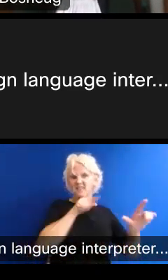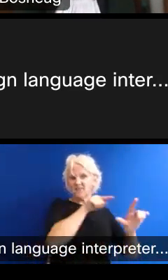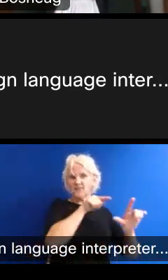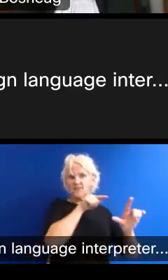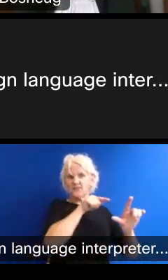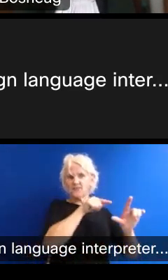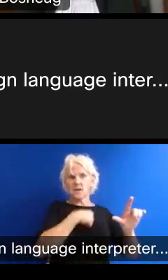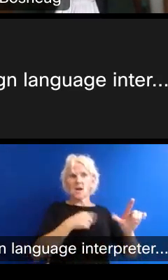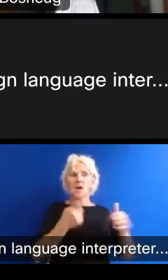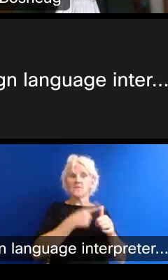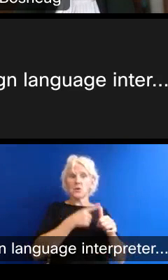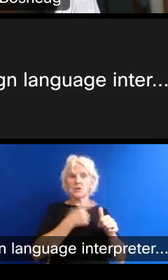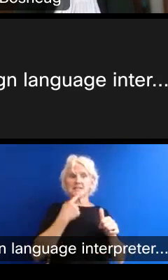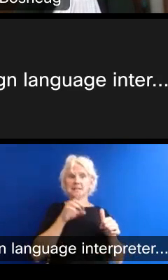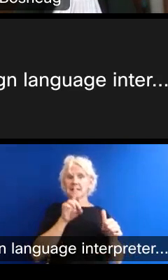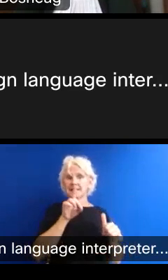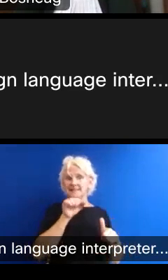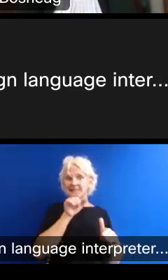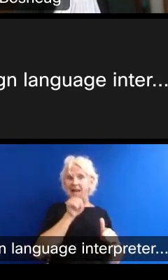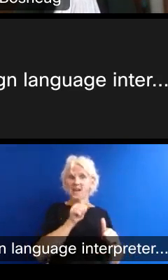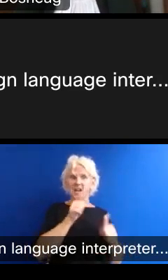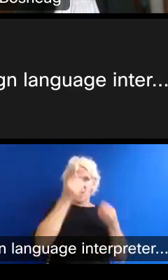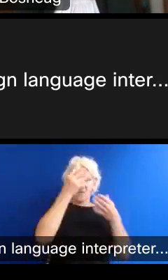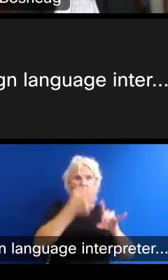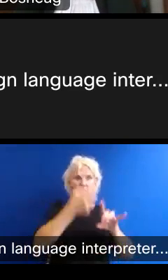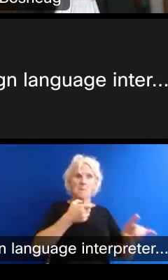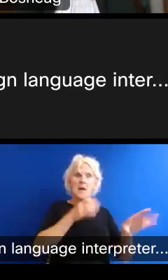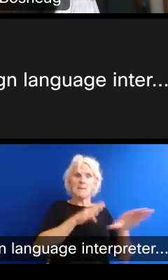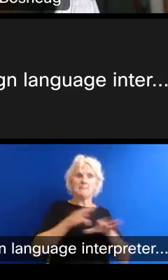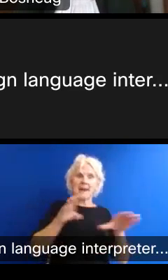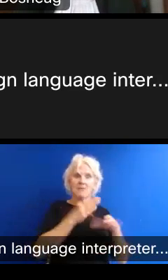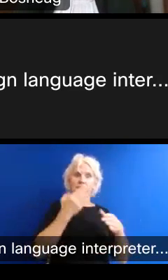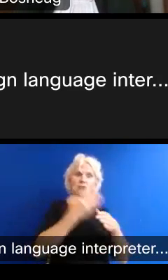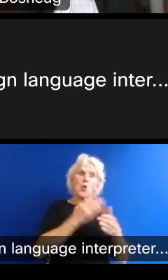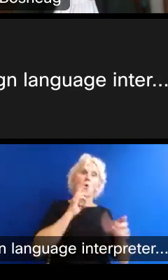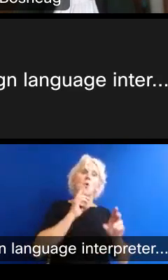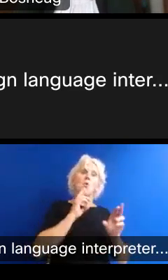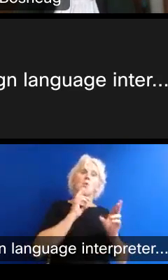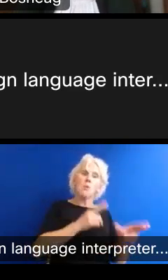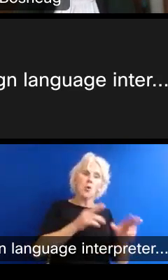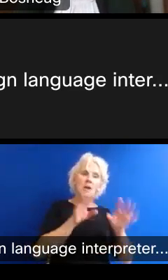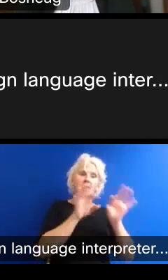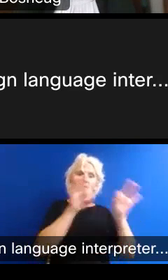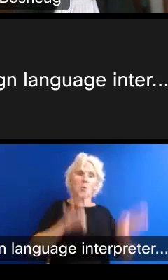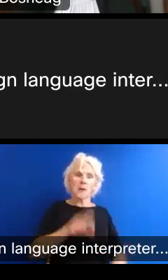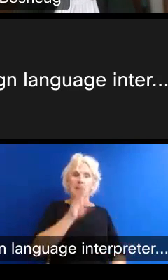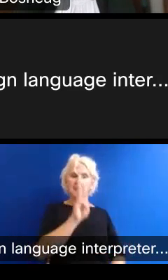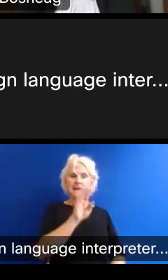the first box is data from behavior intervention reporting forms, also known as BIRFs data,